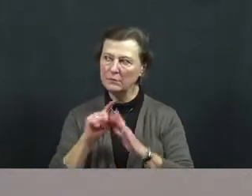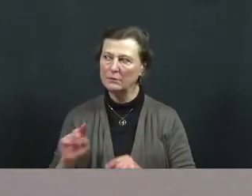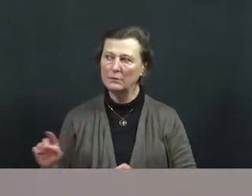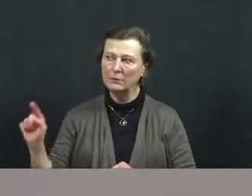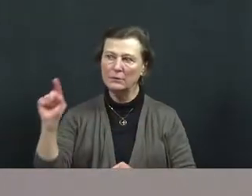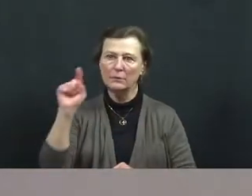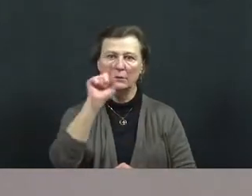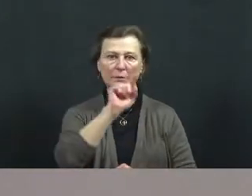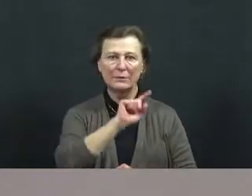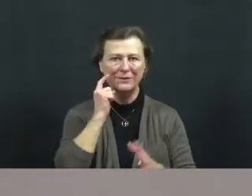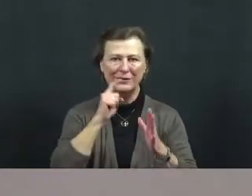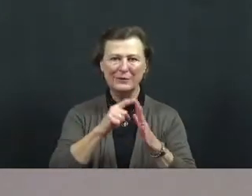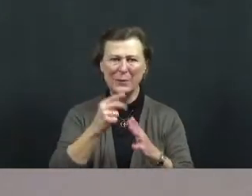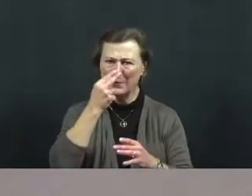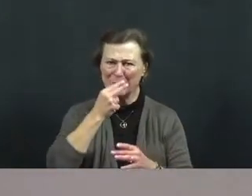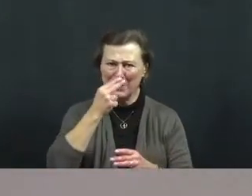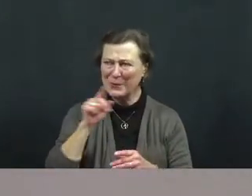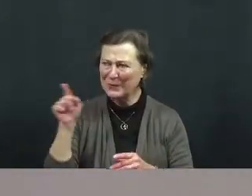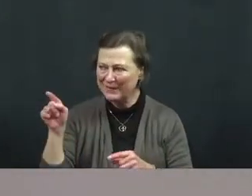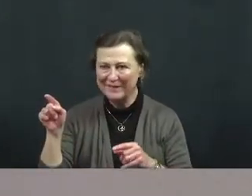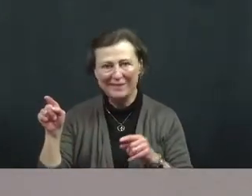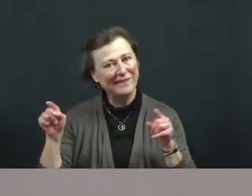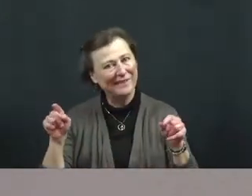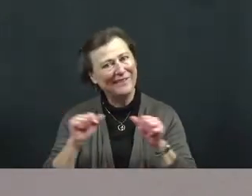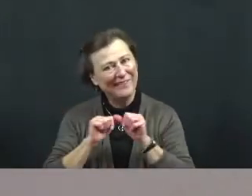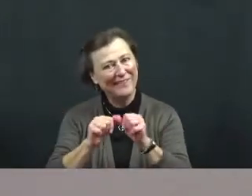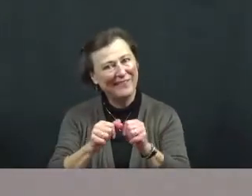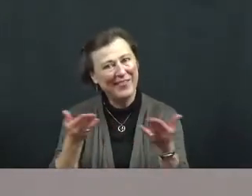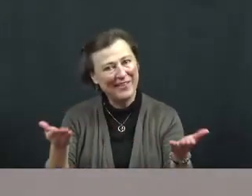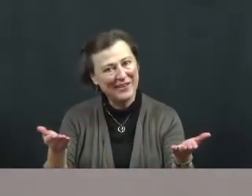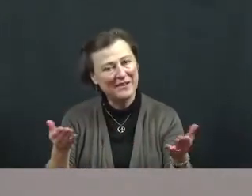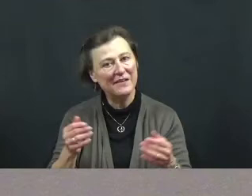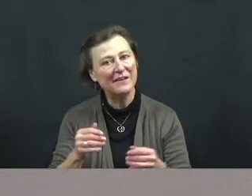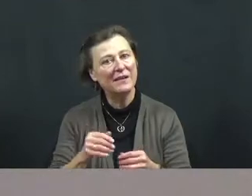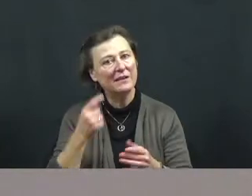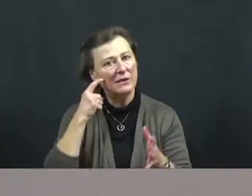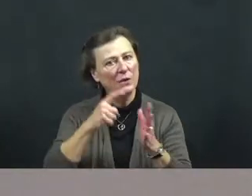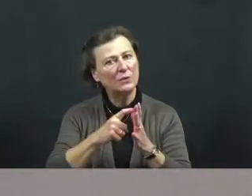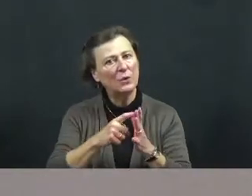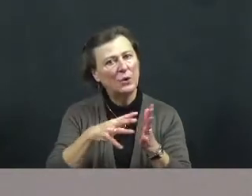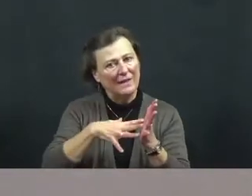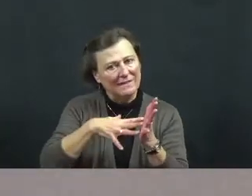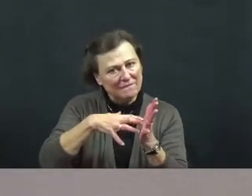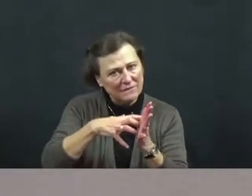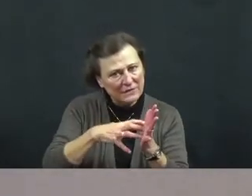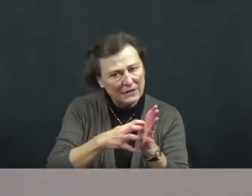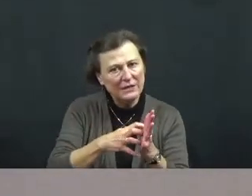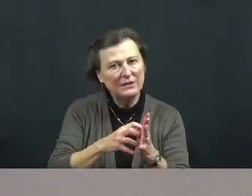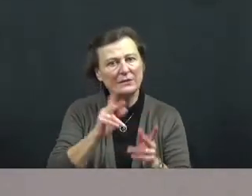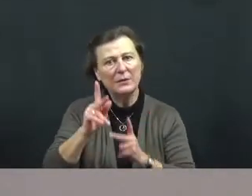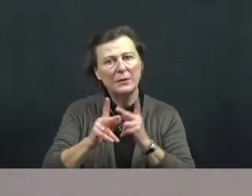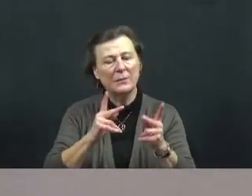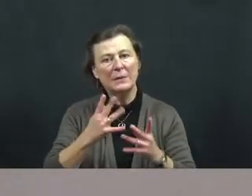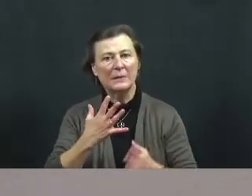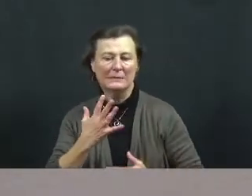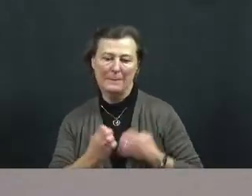Notice the humor that is ever present. Notice how fragile human psyches are.